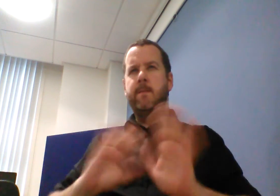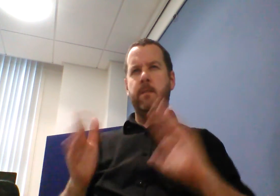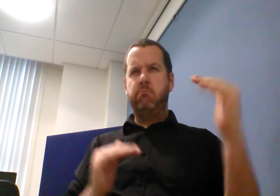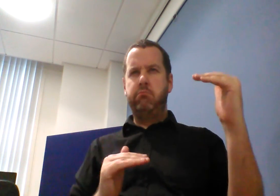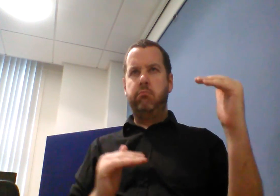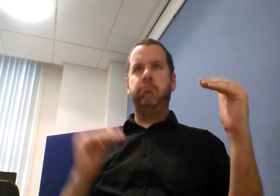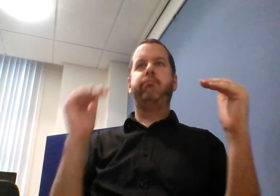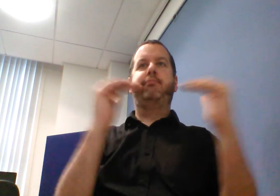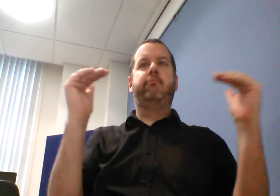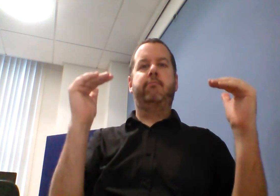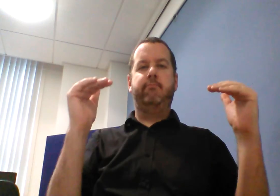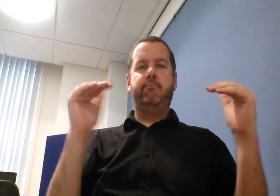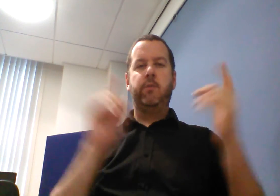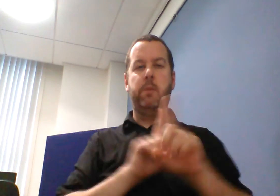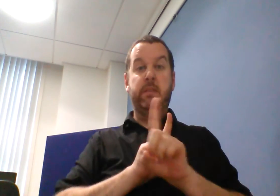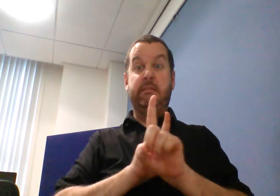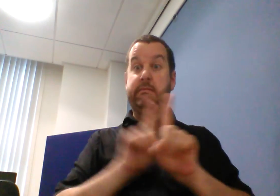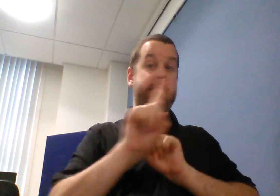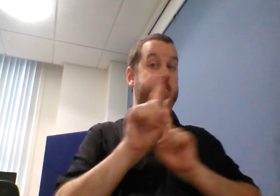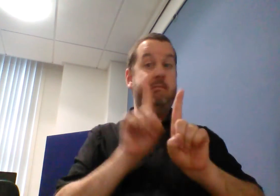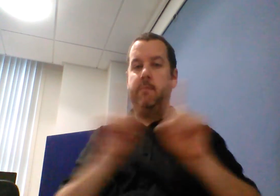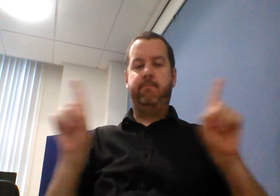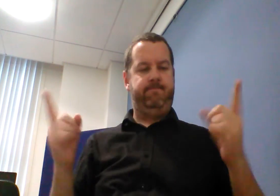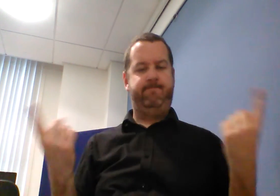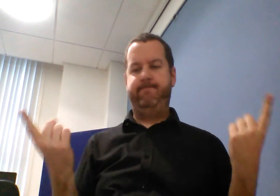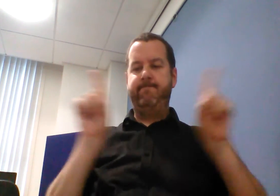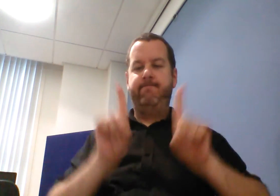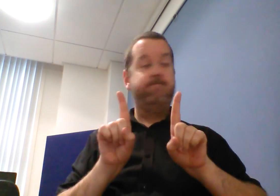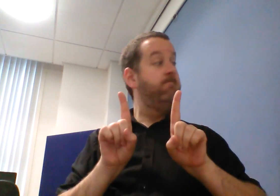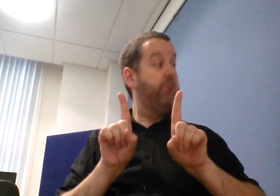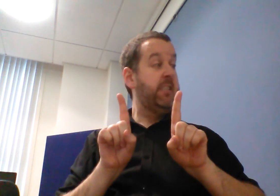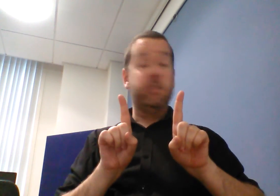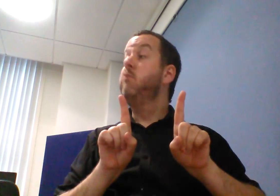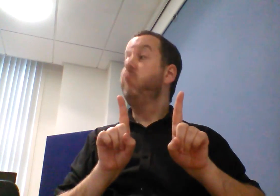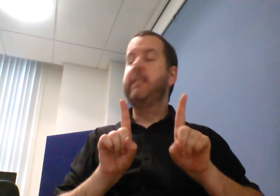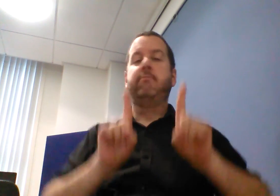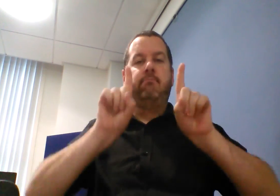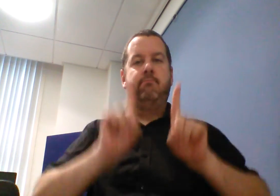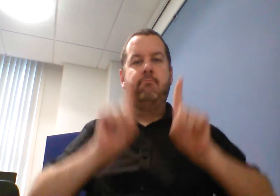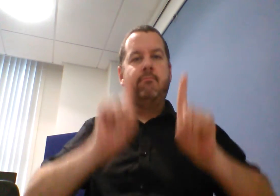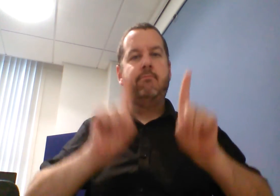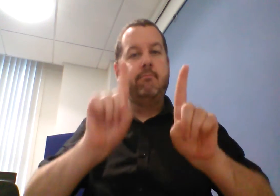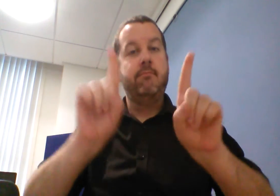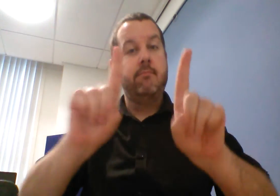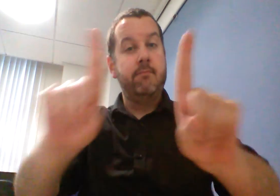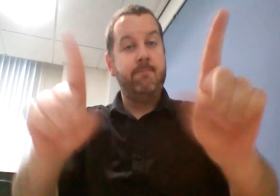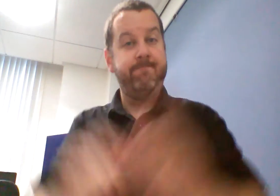so that each language is given equal merit, and there is no leader and follower, but instead, teamwork and parity between languages.